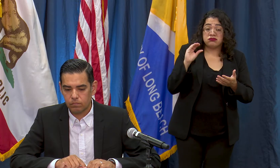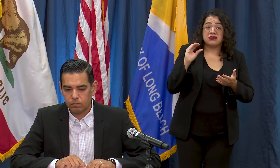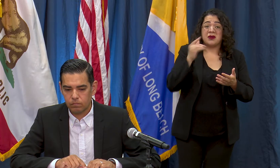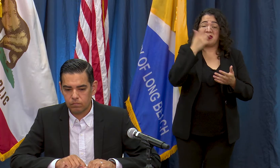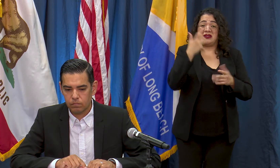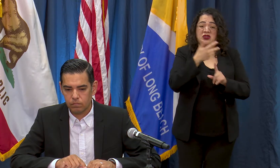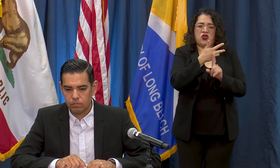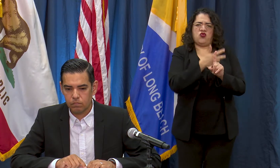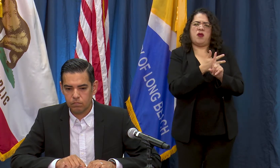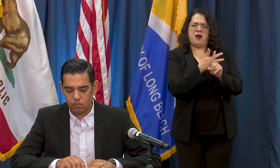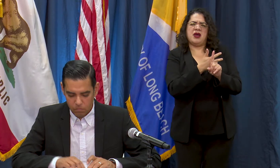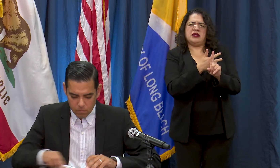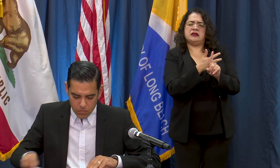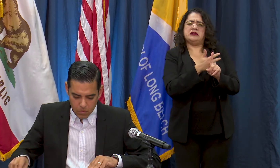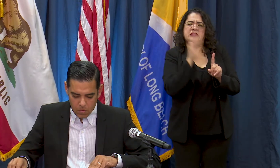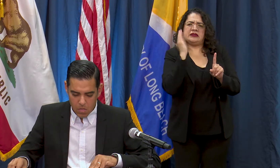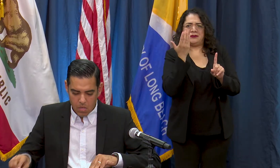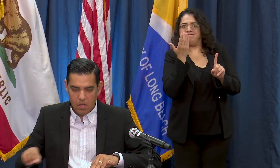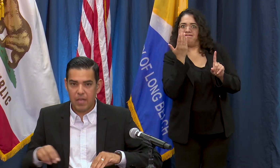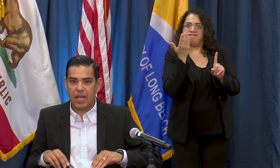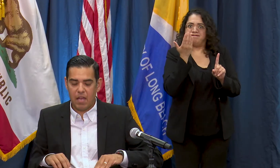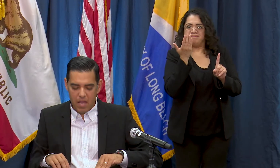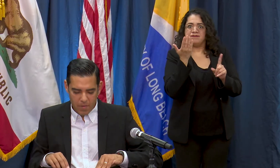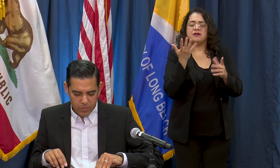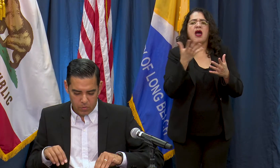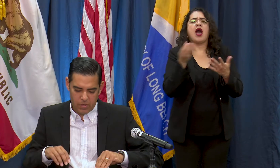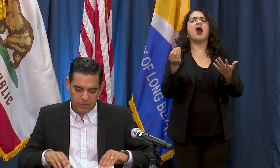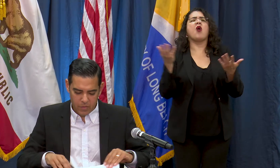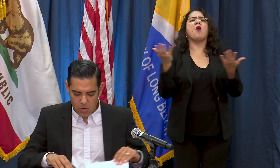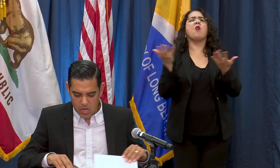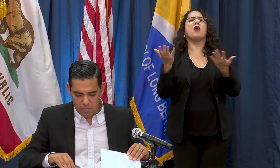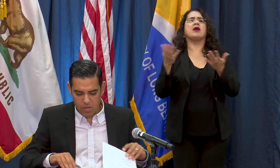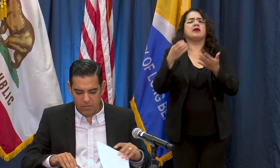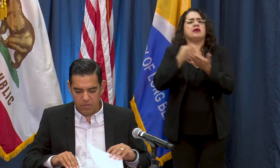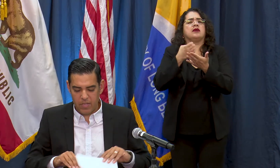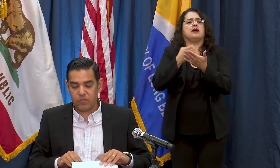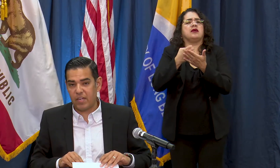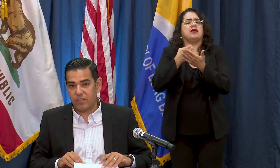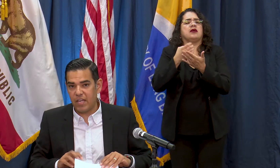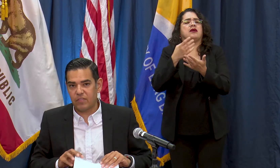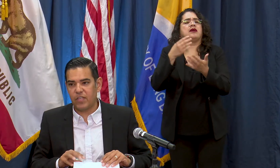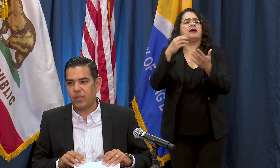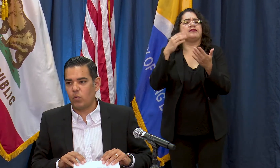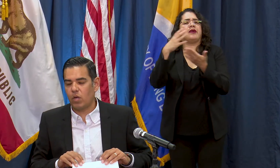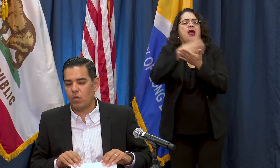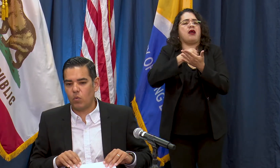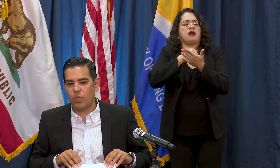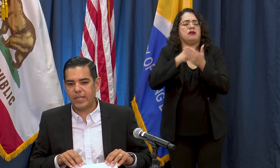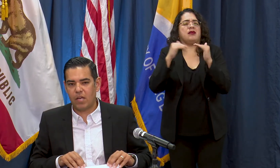income level that qualifies for this? Absolutely and so the answer that is yes. There's a couple of sources of funding.